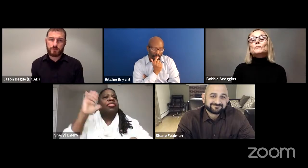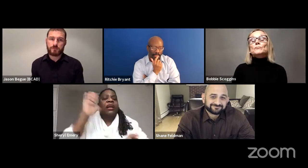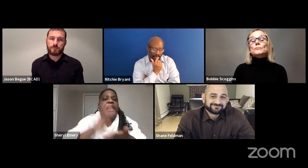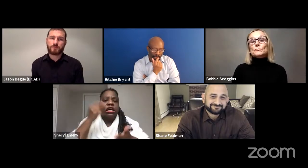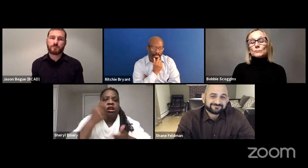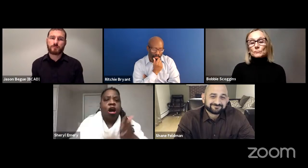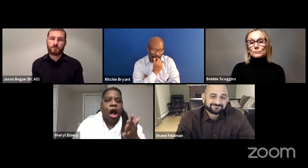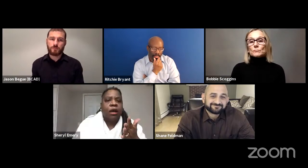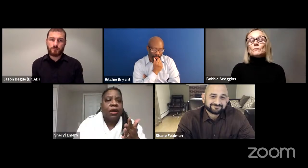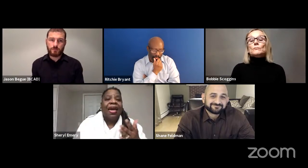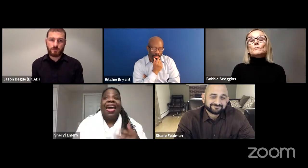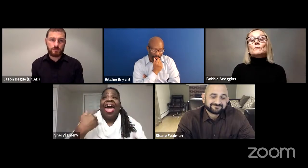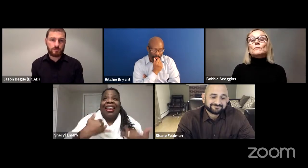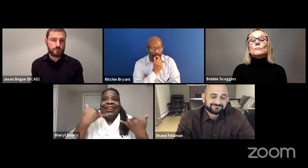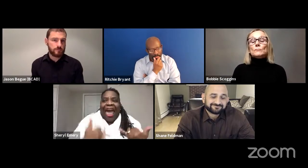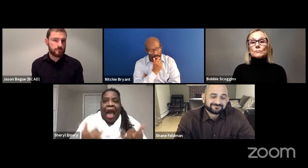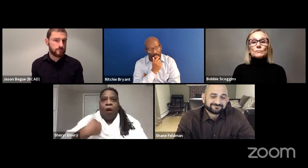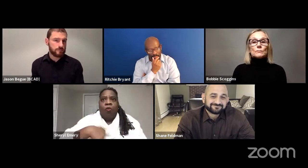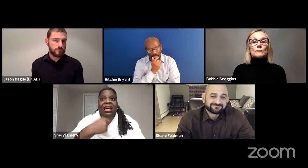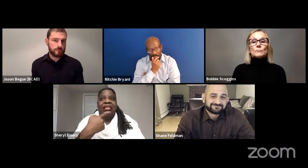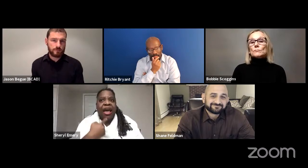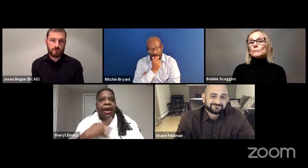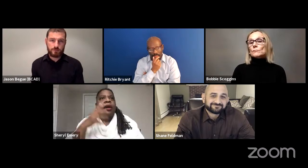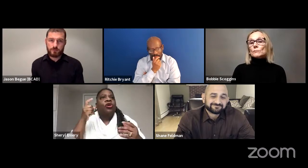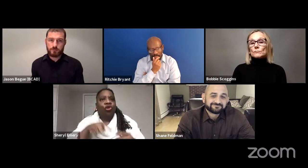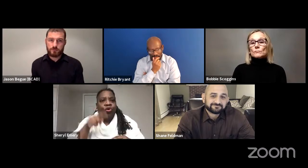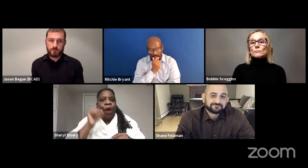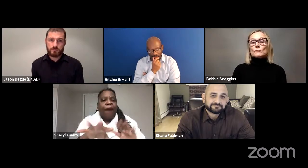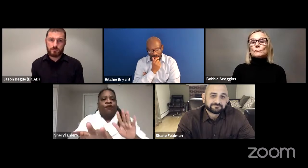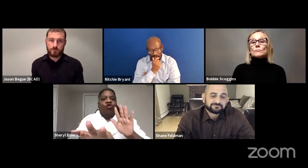the cheapest interpreter, not necessarily the most qualified interpreters. And the most